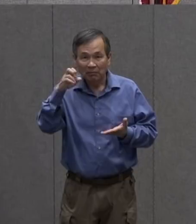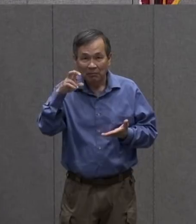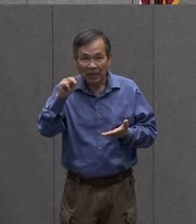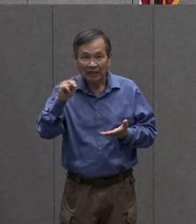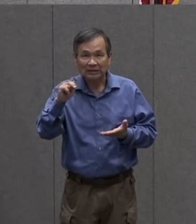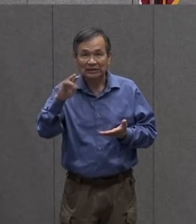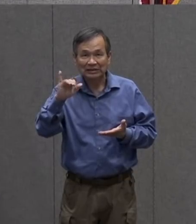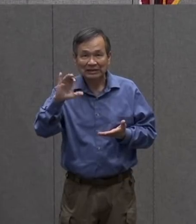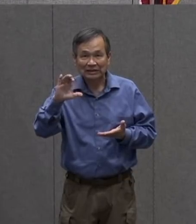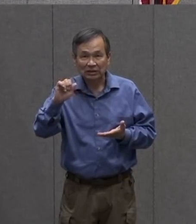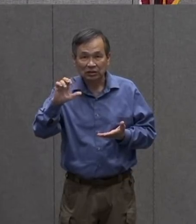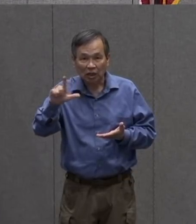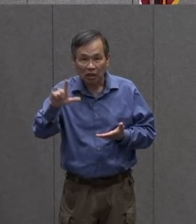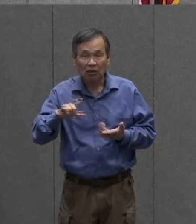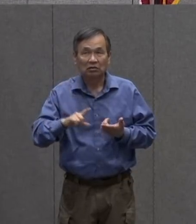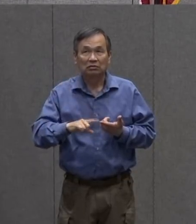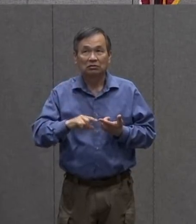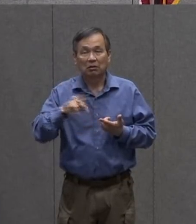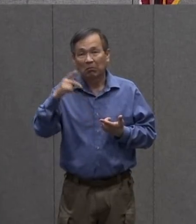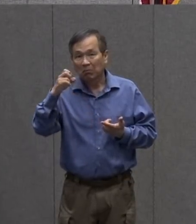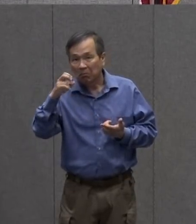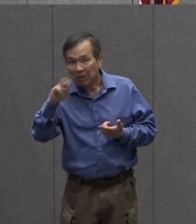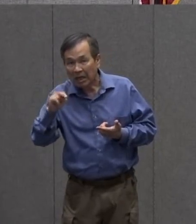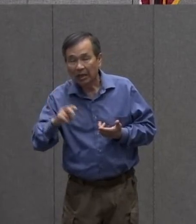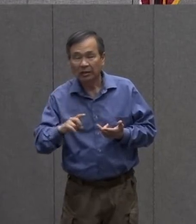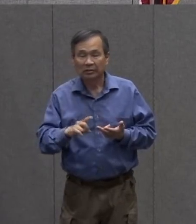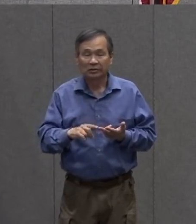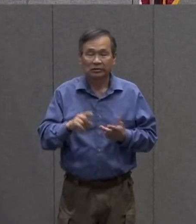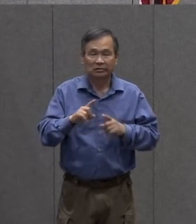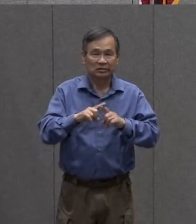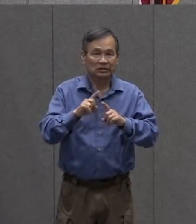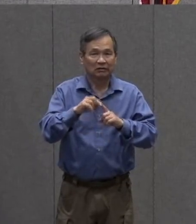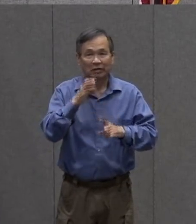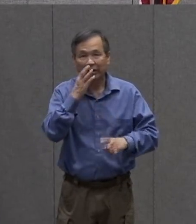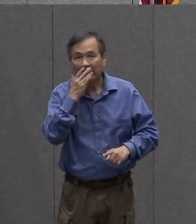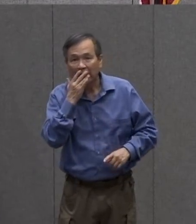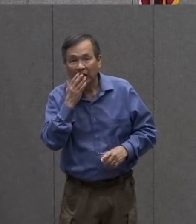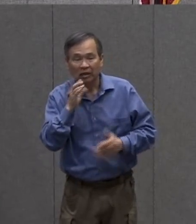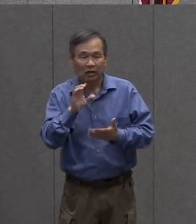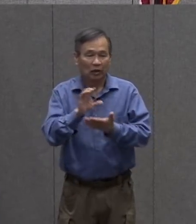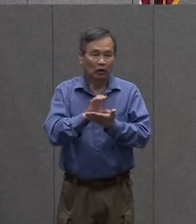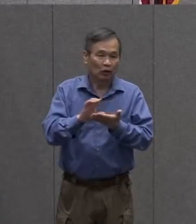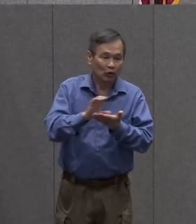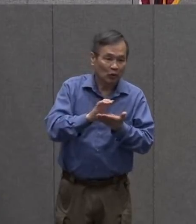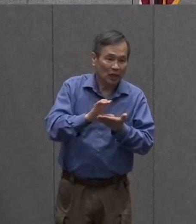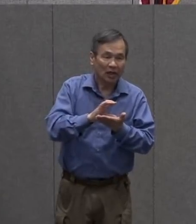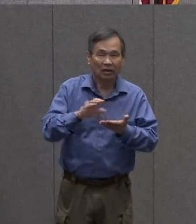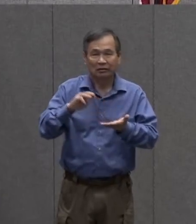and some different colored either crayons or markers. both will work really well for this.